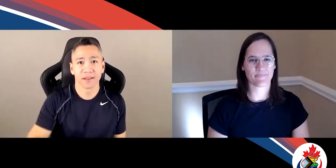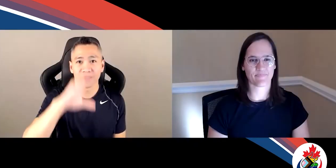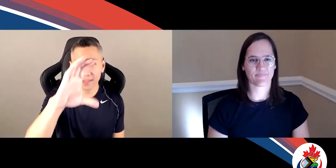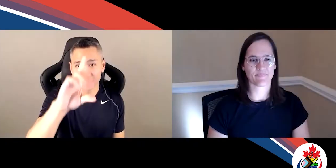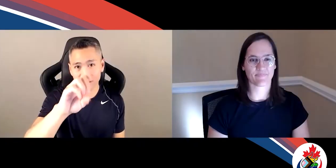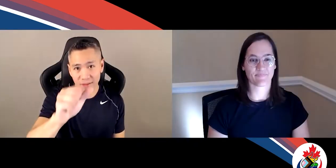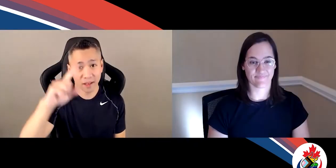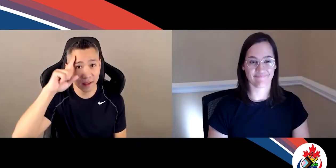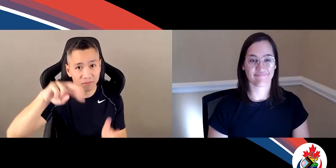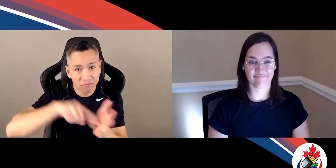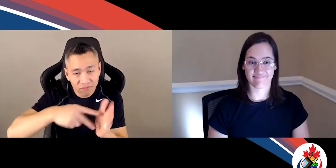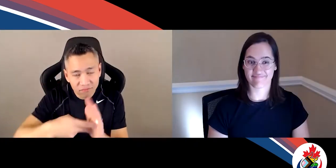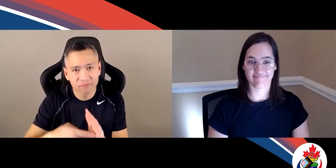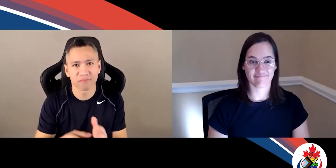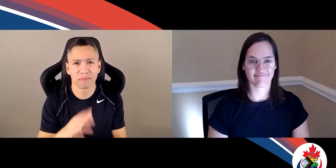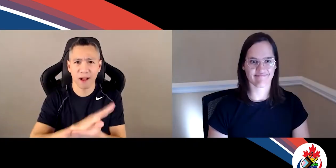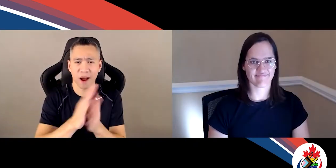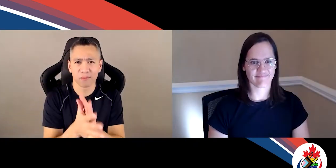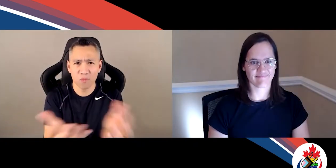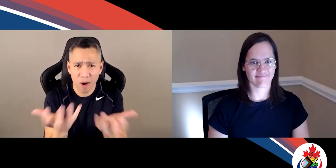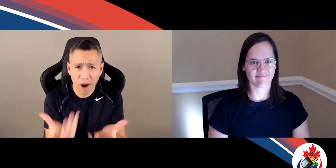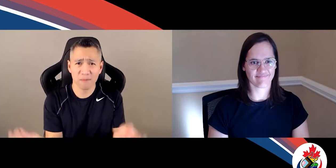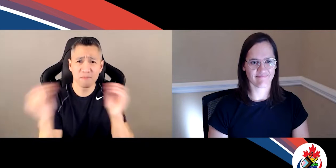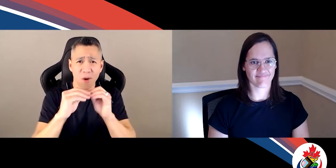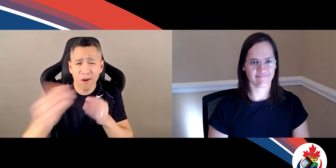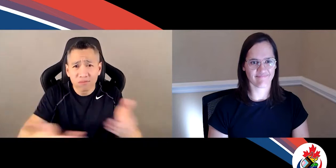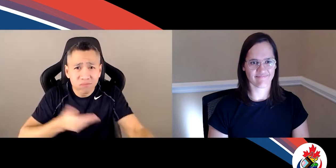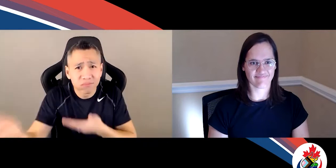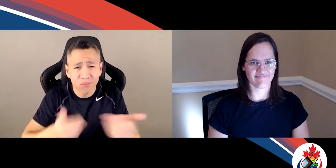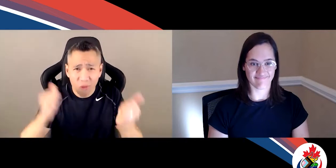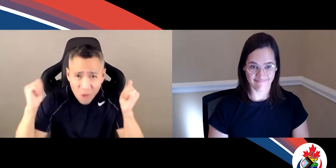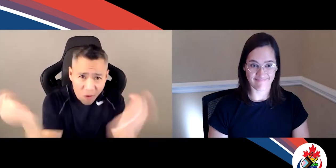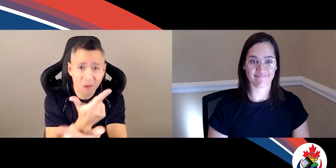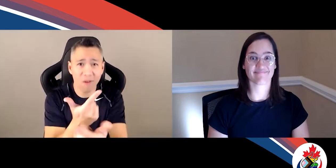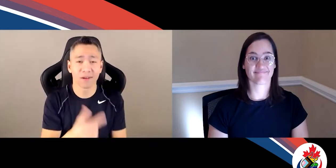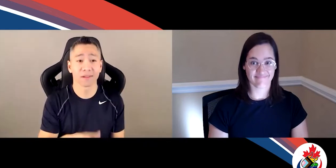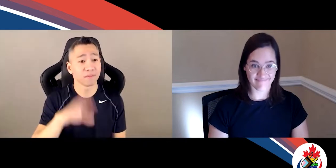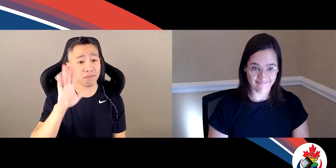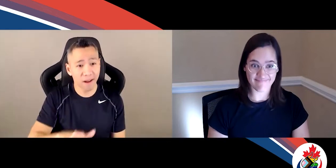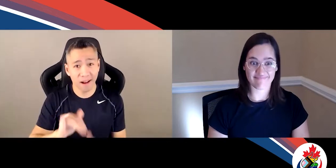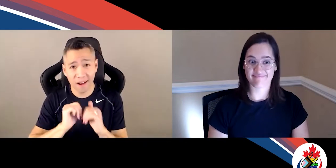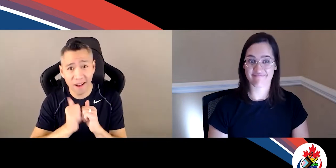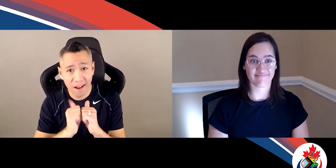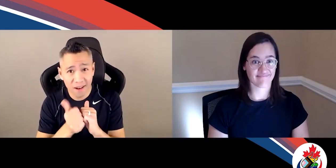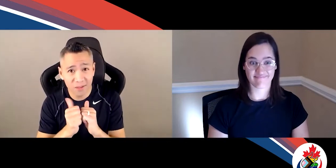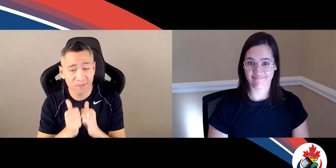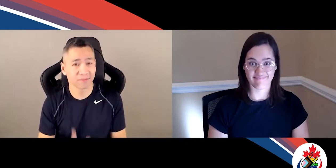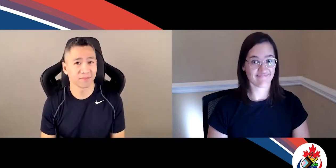CDSA will be intentional in cultivating a welcoming space for all by: